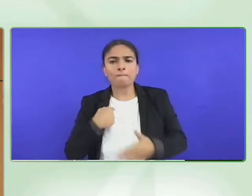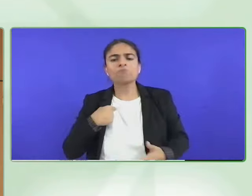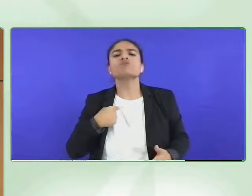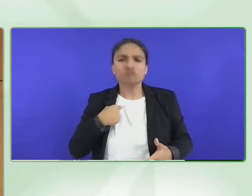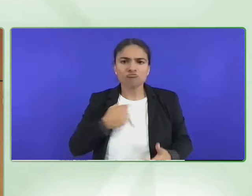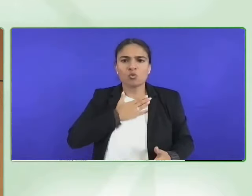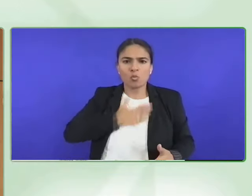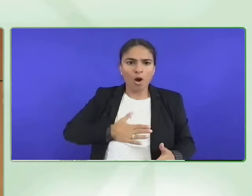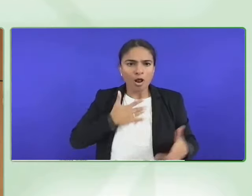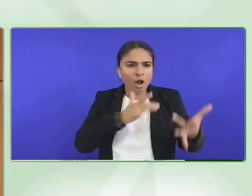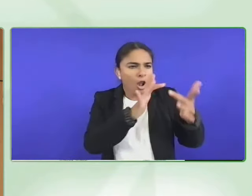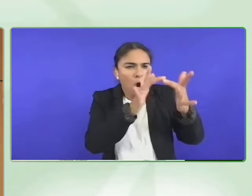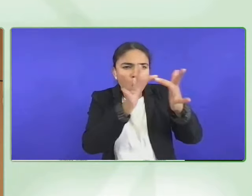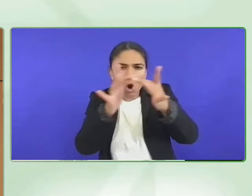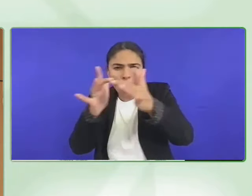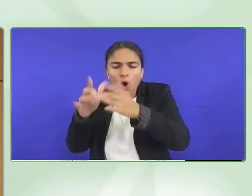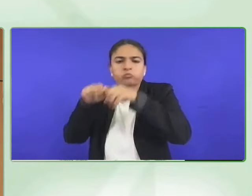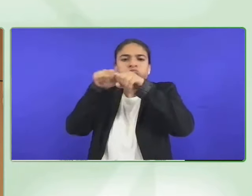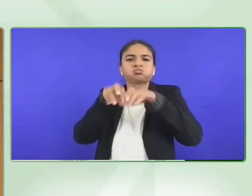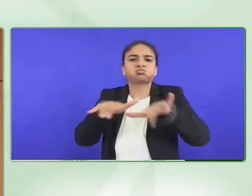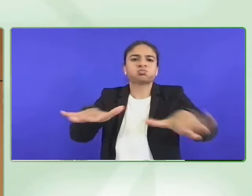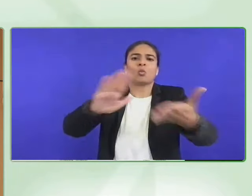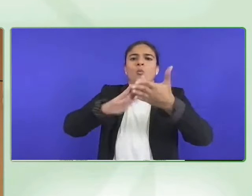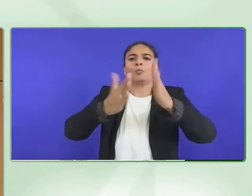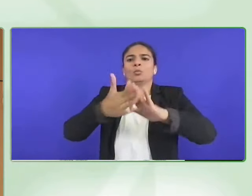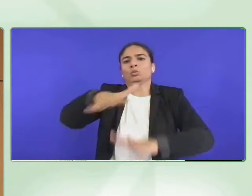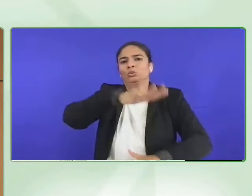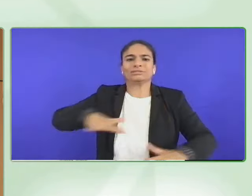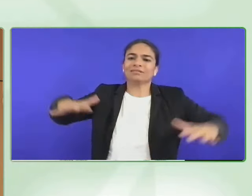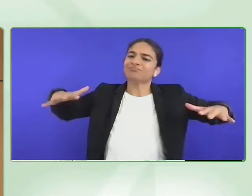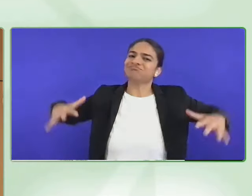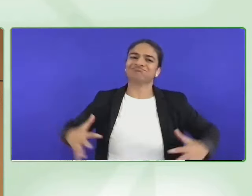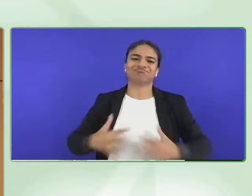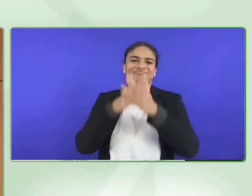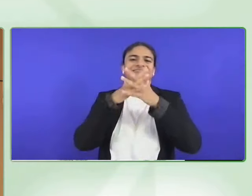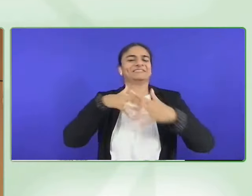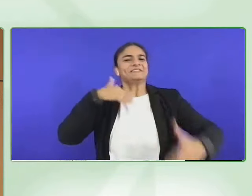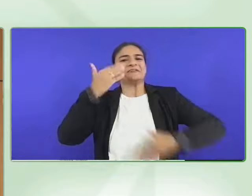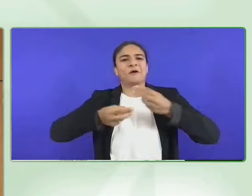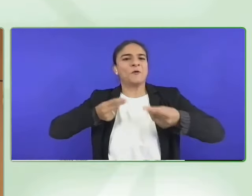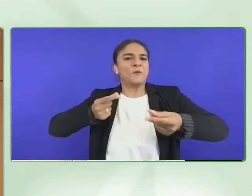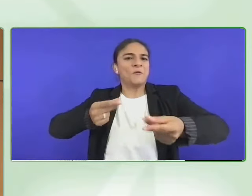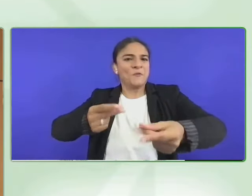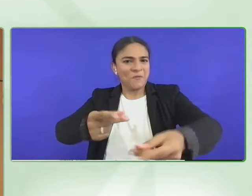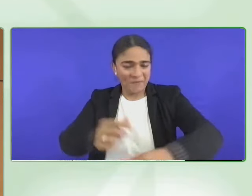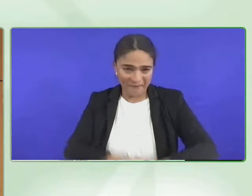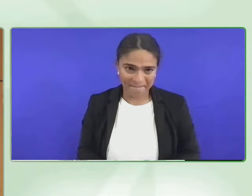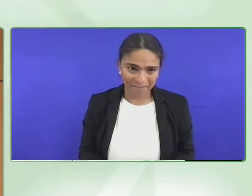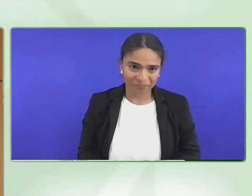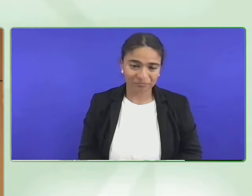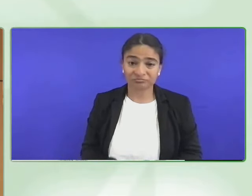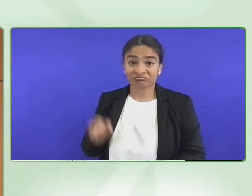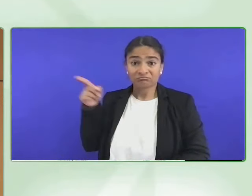Susan? What I want to say, discomfort is part of the human experience,